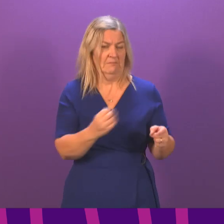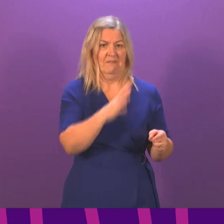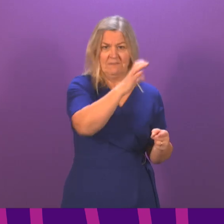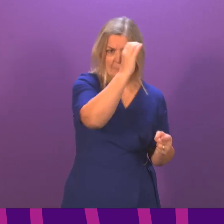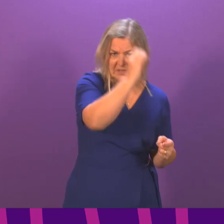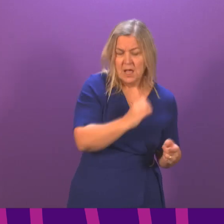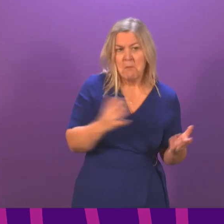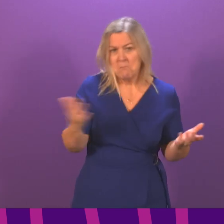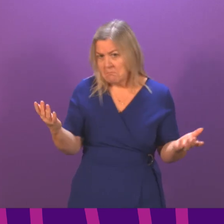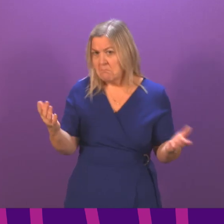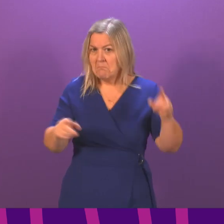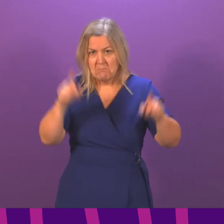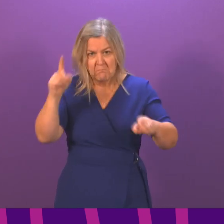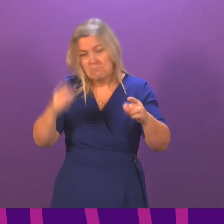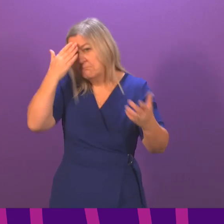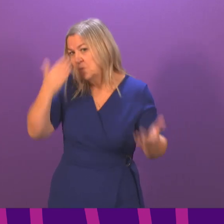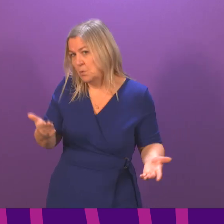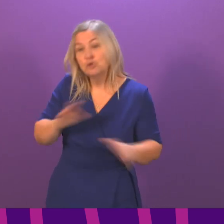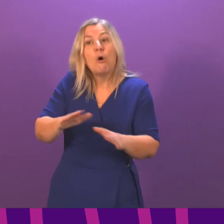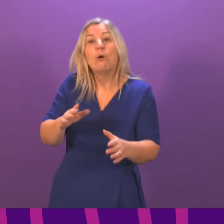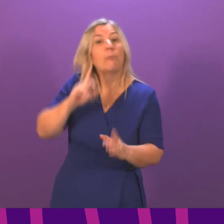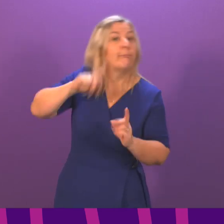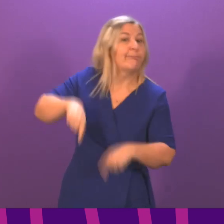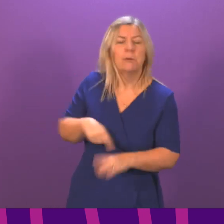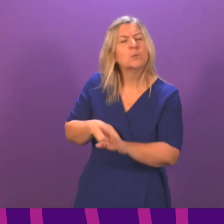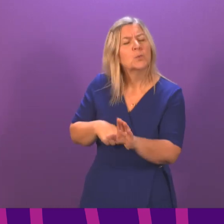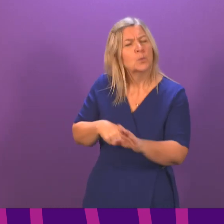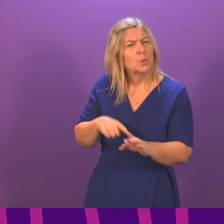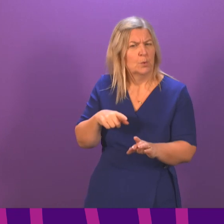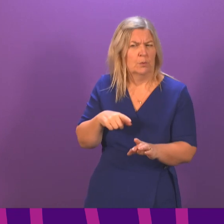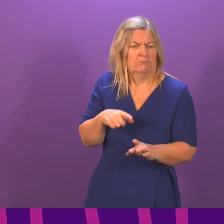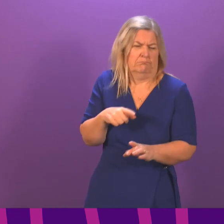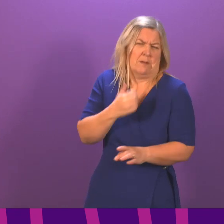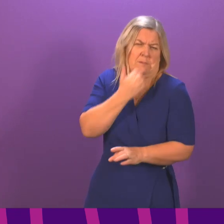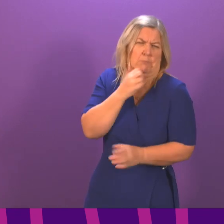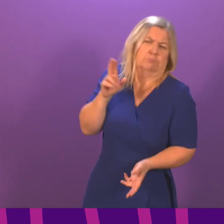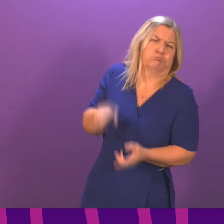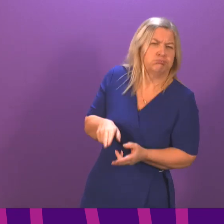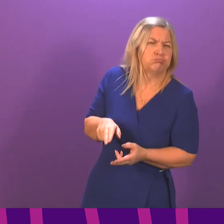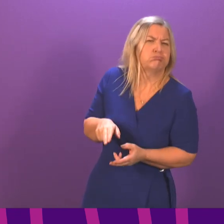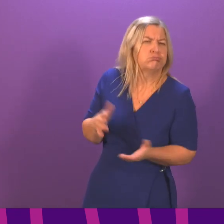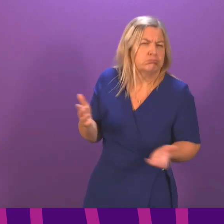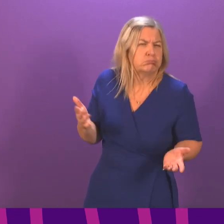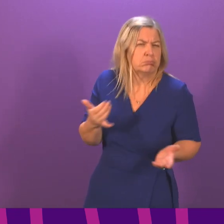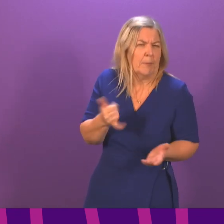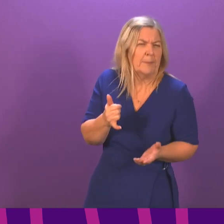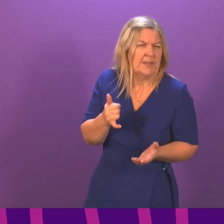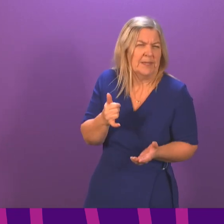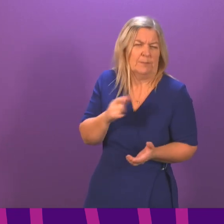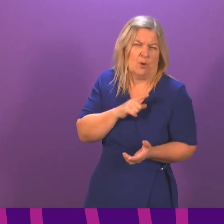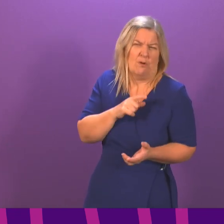increases—which is not to say that the increases are less important because of that.